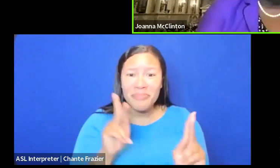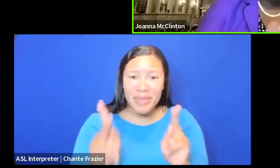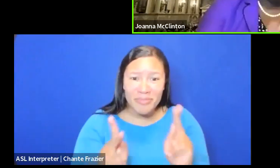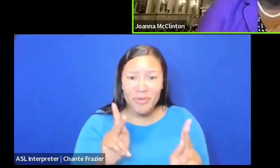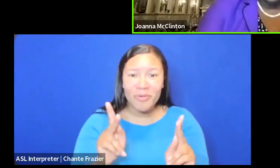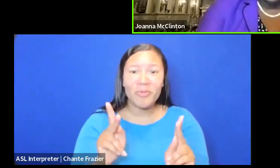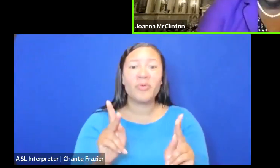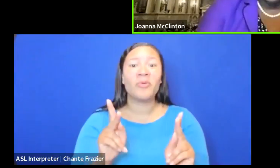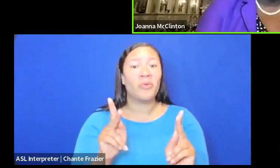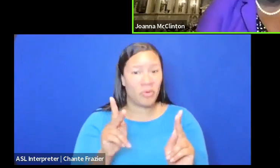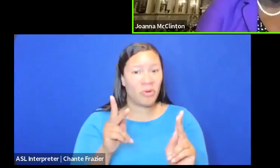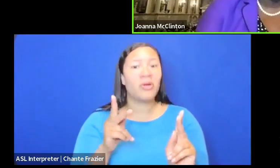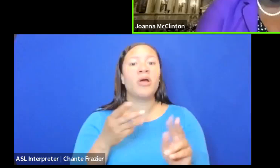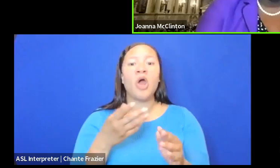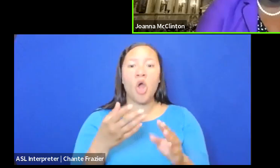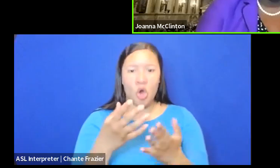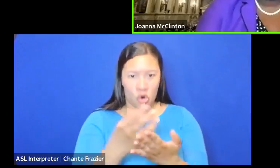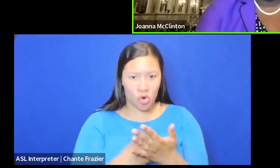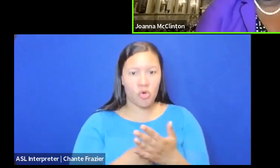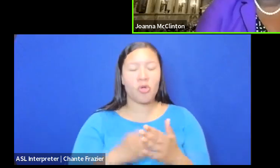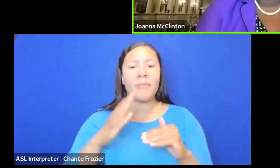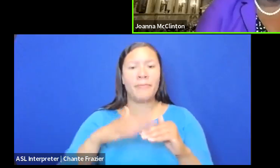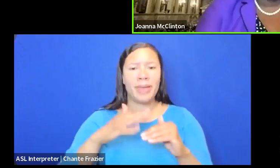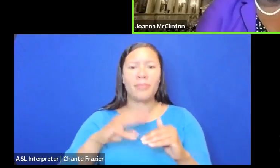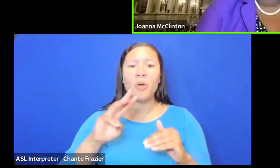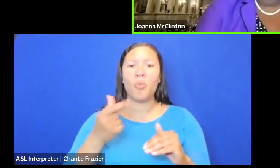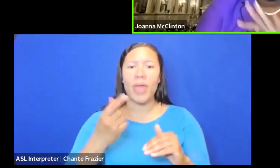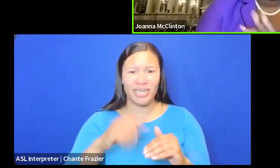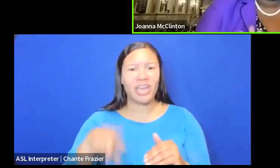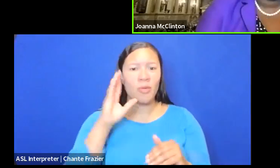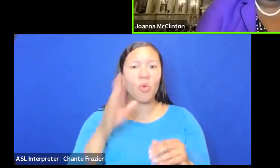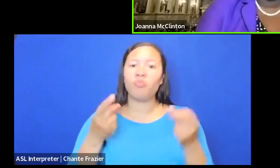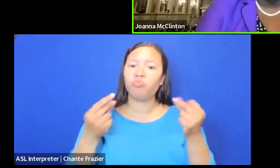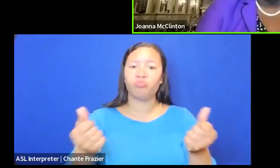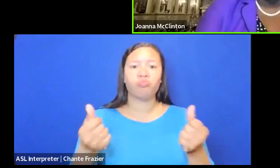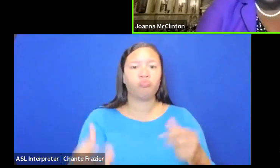(inaudible